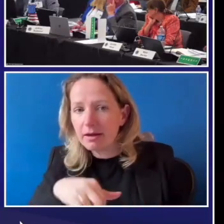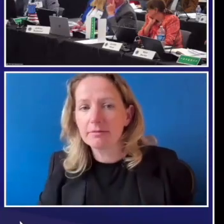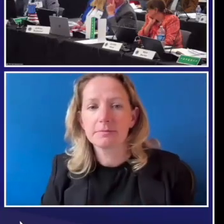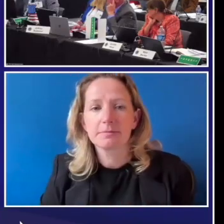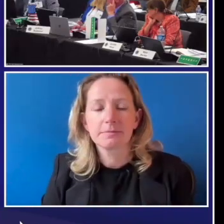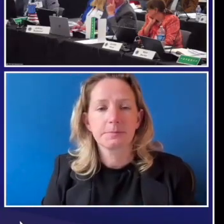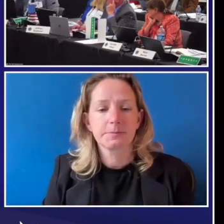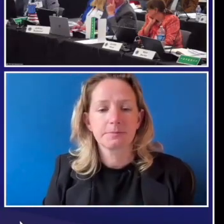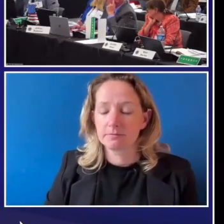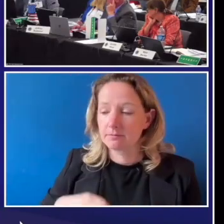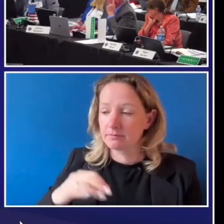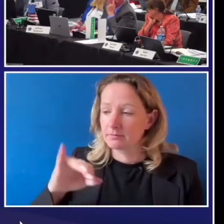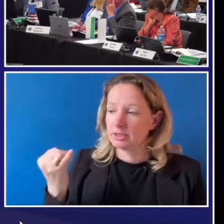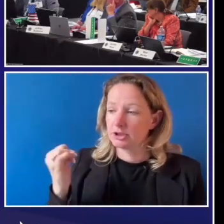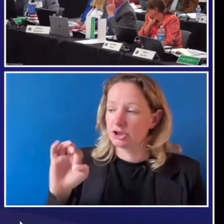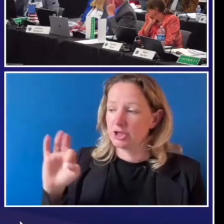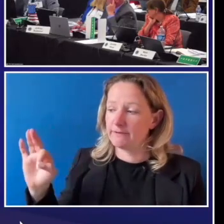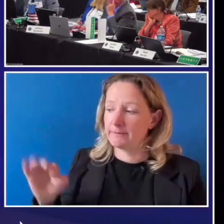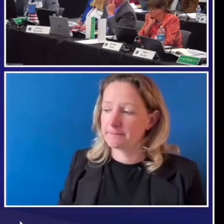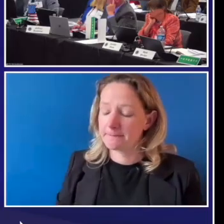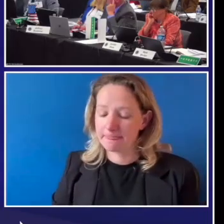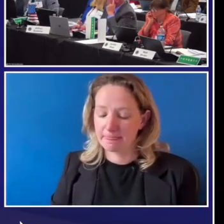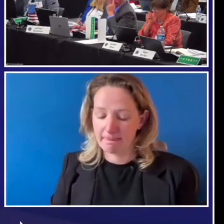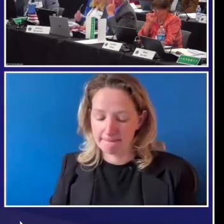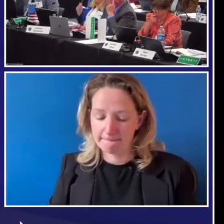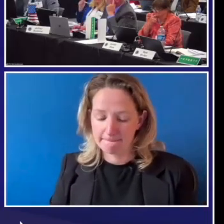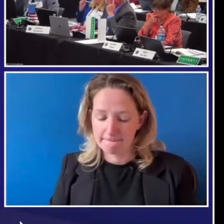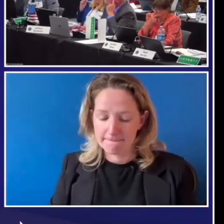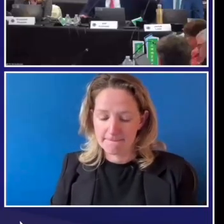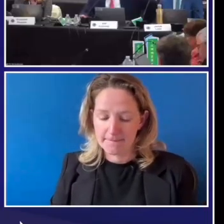Jeff? In terms of the 2 years, that's sort of a